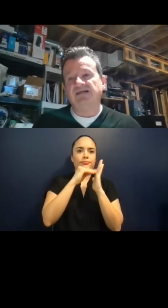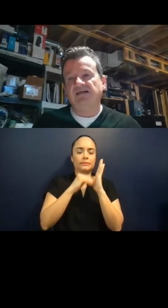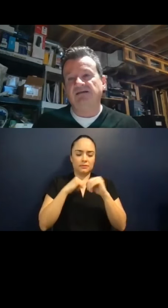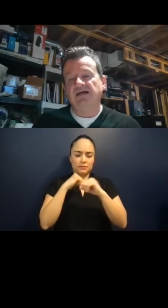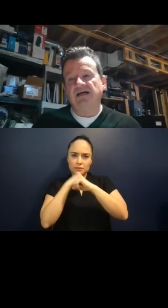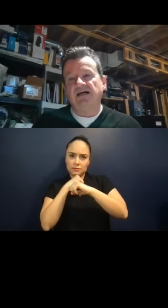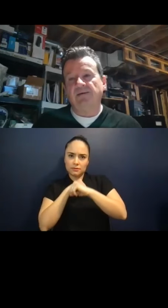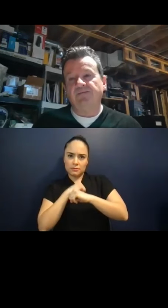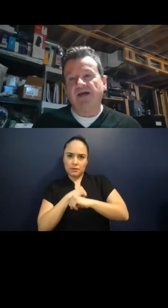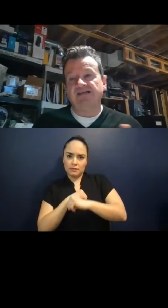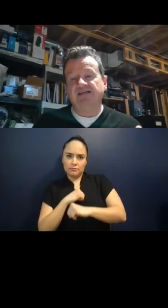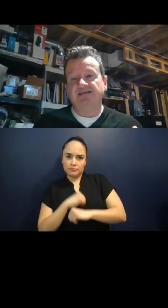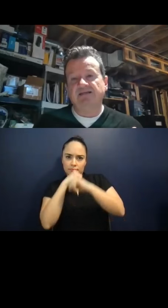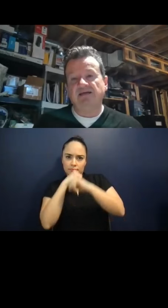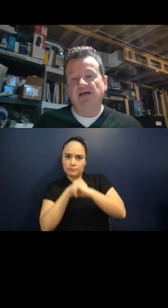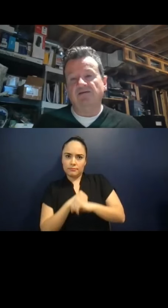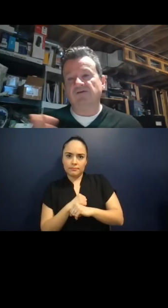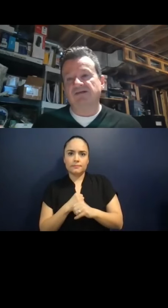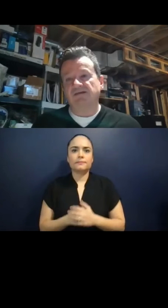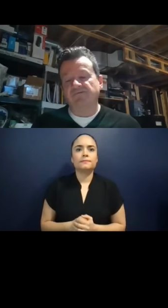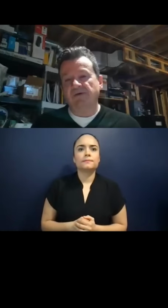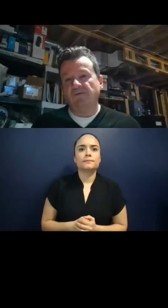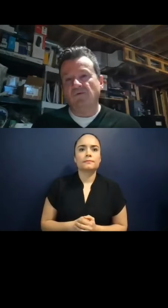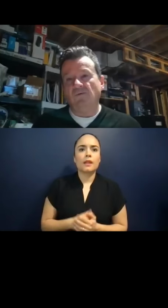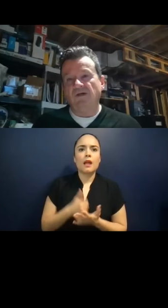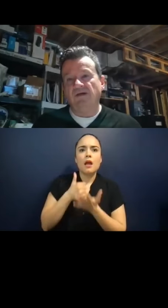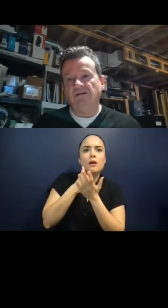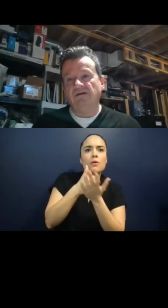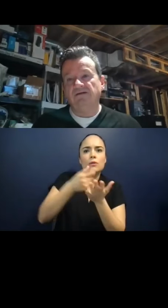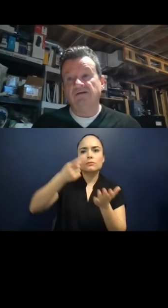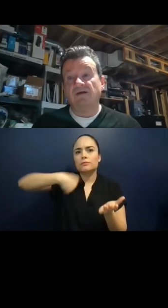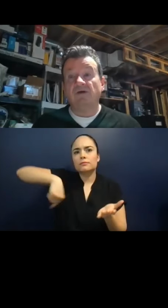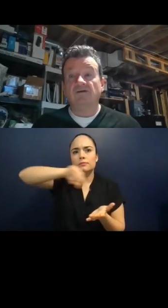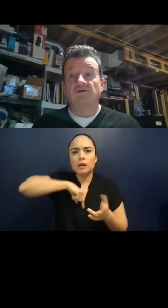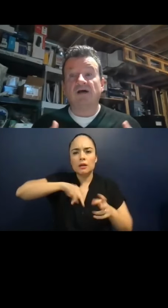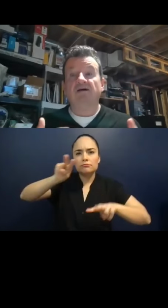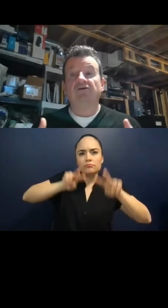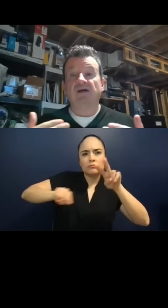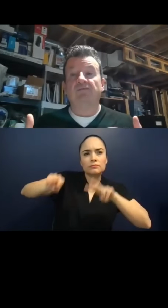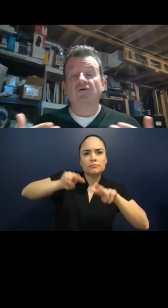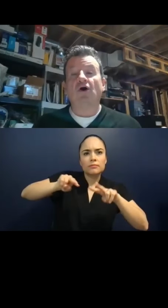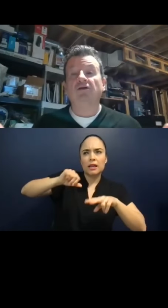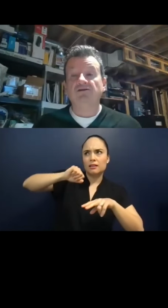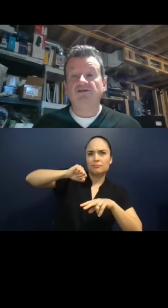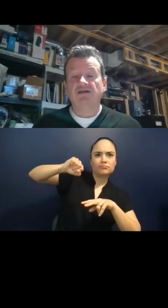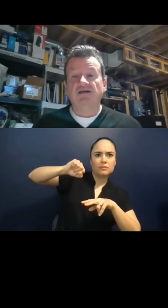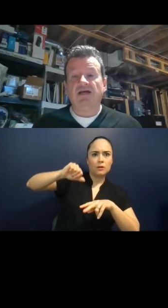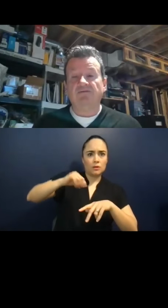I personally did that when I got my first shot. It is important to help us create that awareness